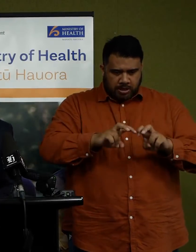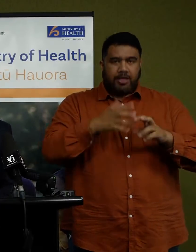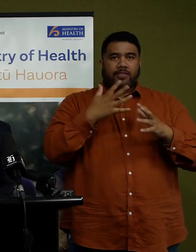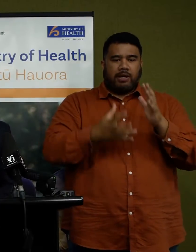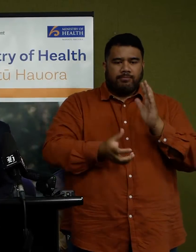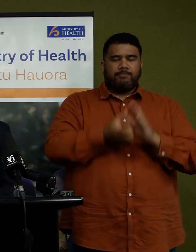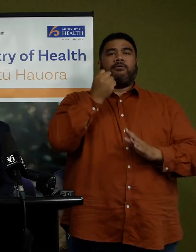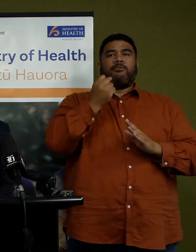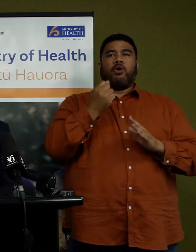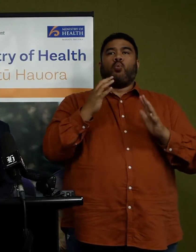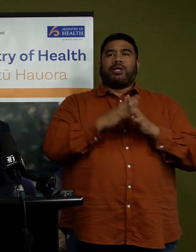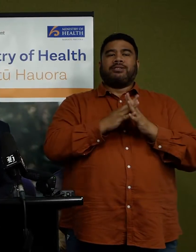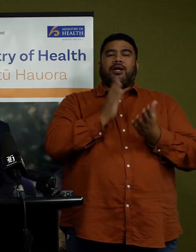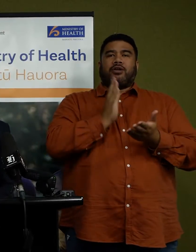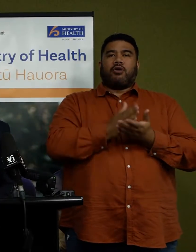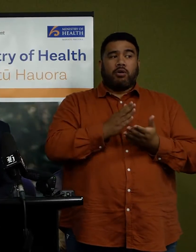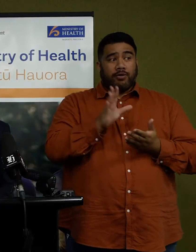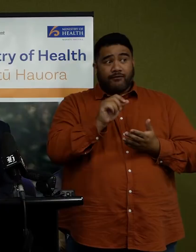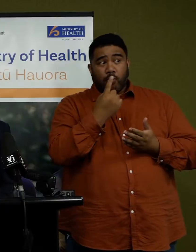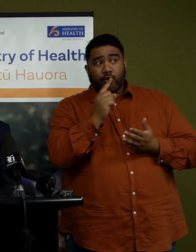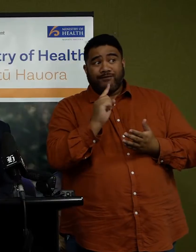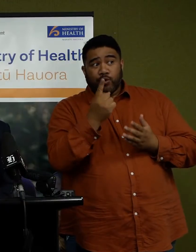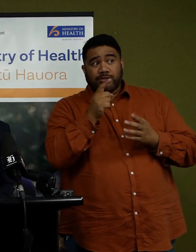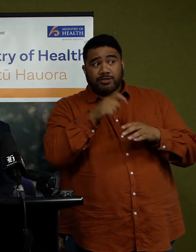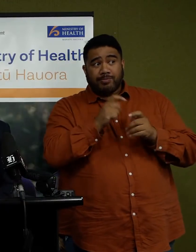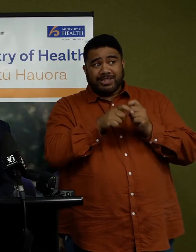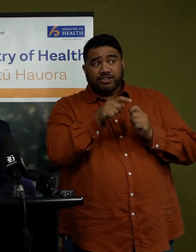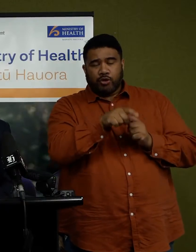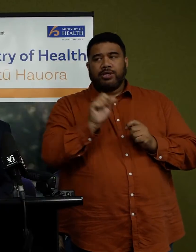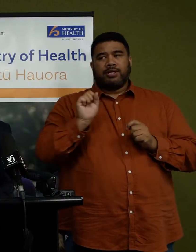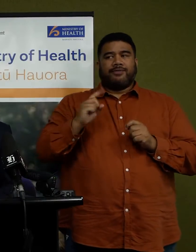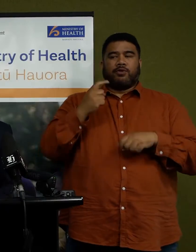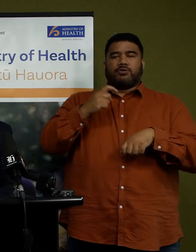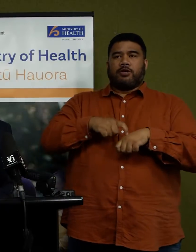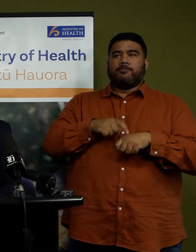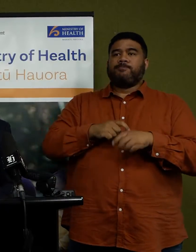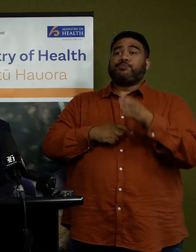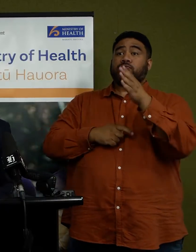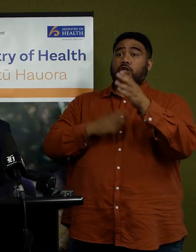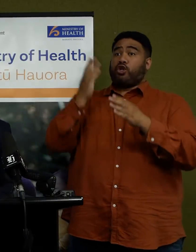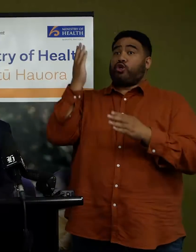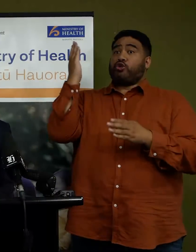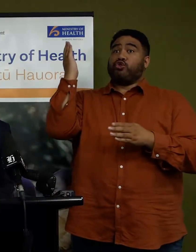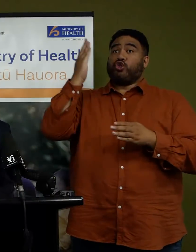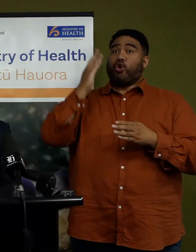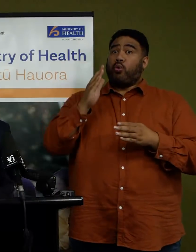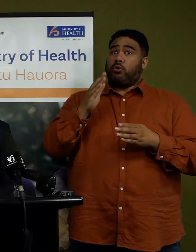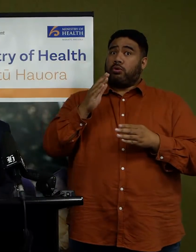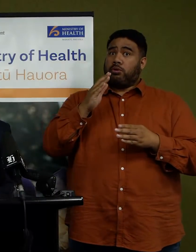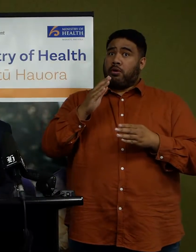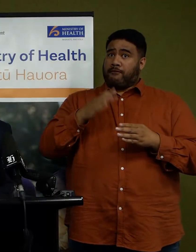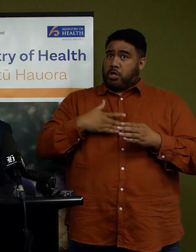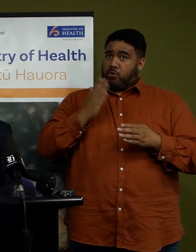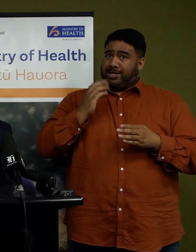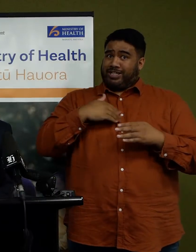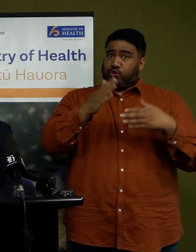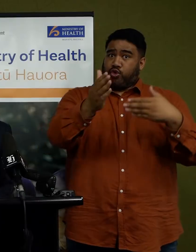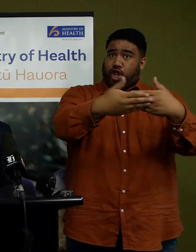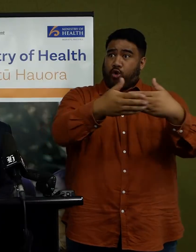Was any consideration given to closing the schools? No, that's not necessary. And as I say, just to reiterate, the students,